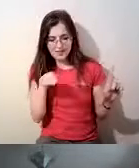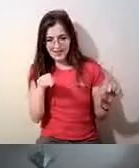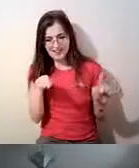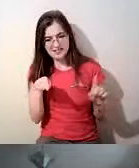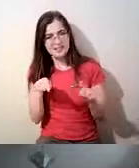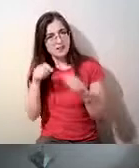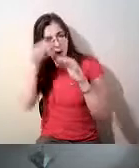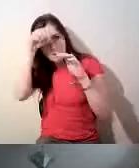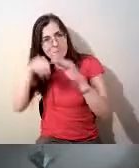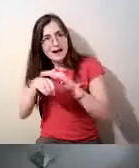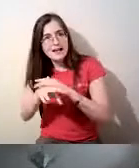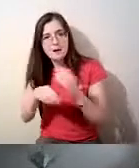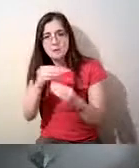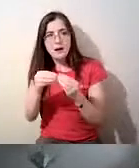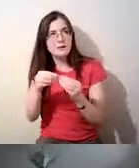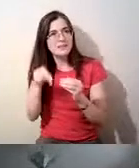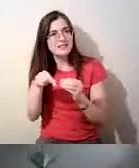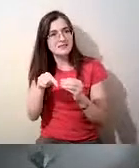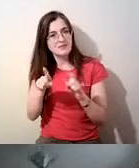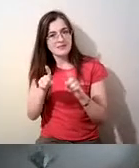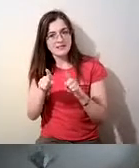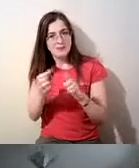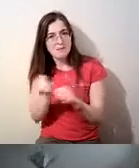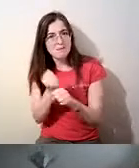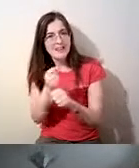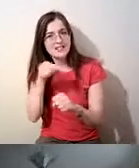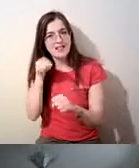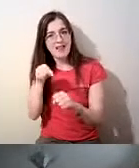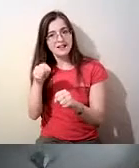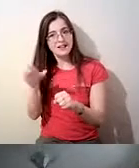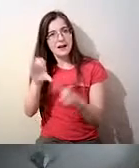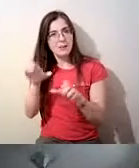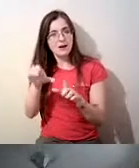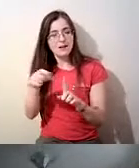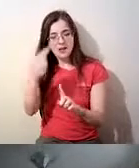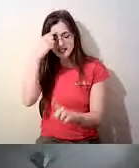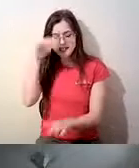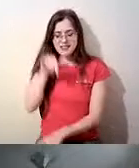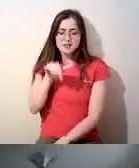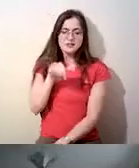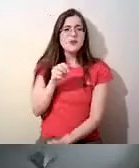push towards green energy and electric cars and quote-unquote clean transport